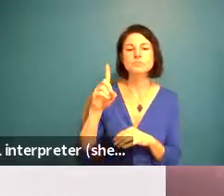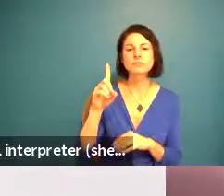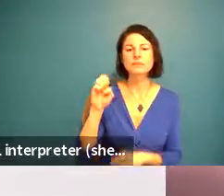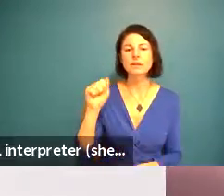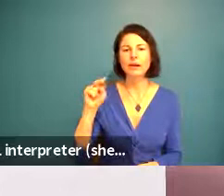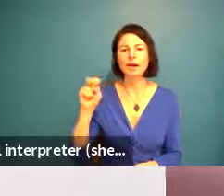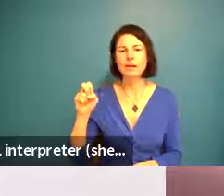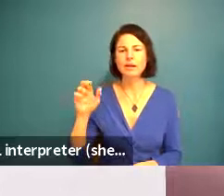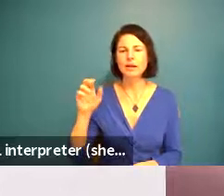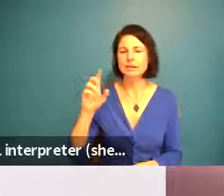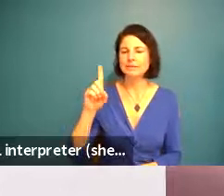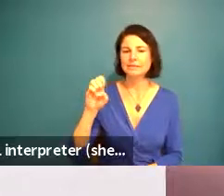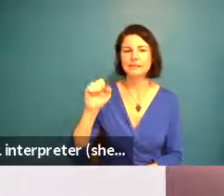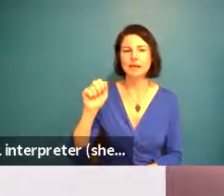suspect are having some body dysmorphia.